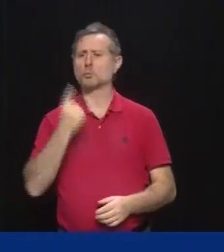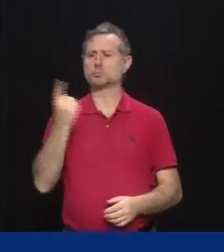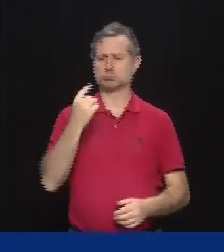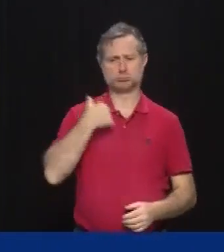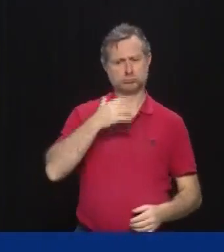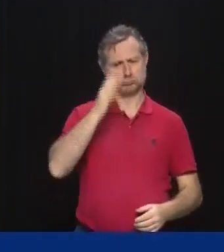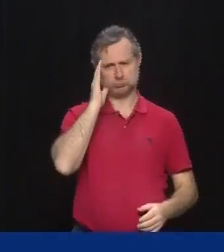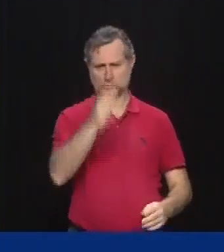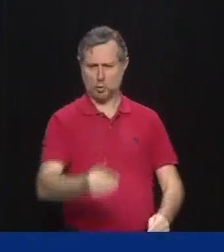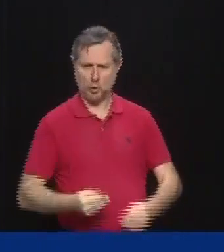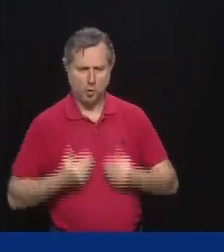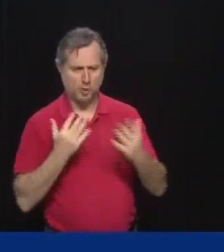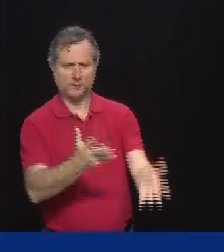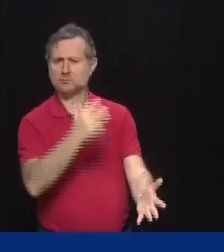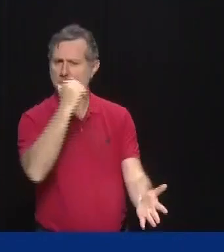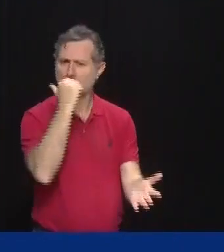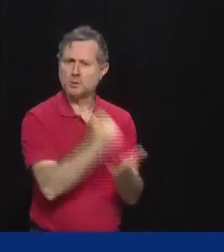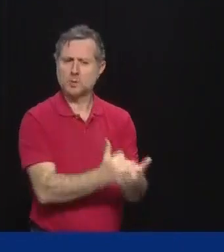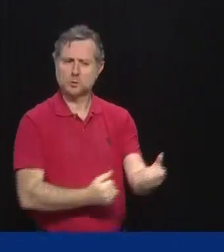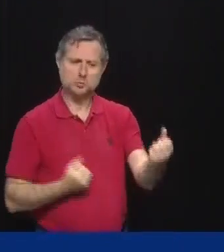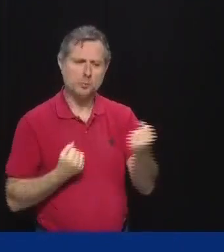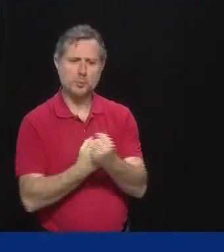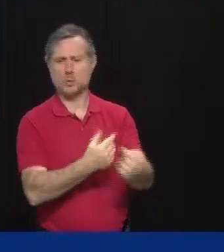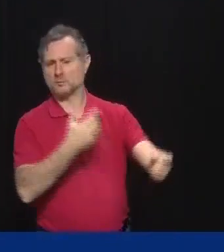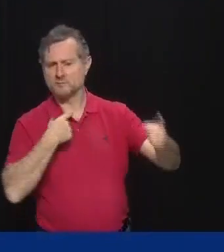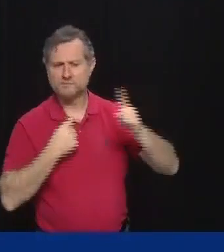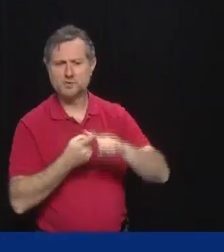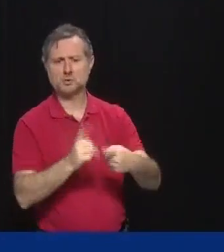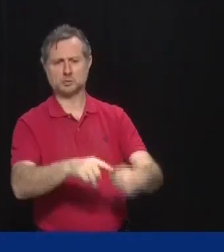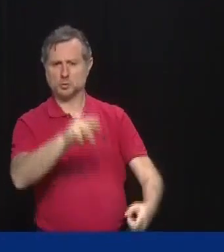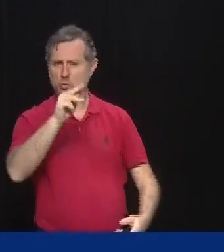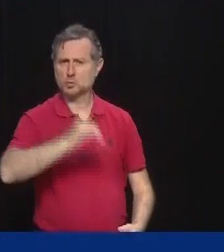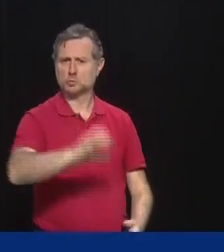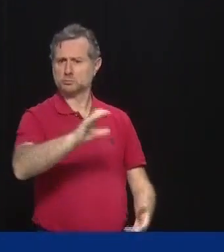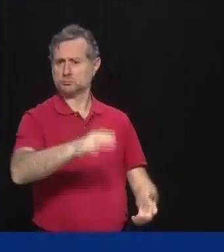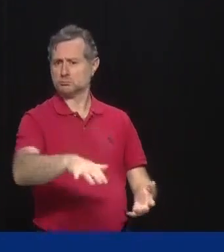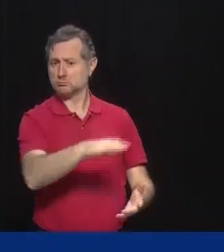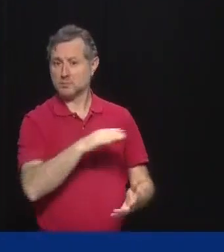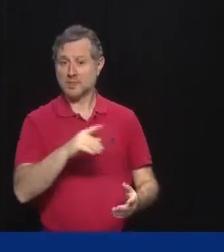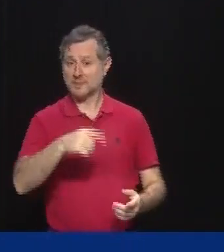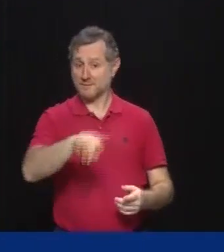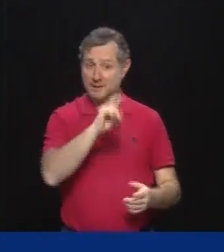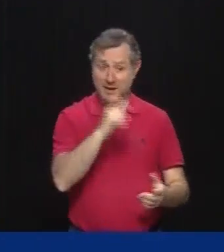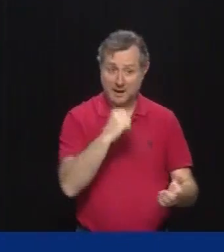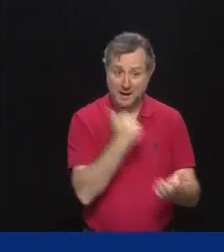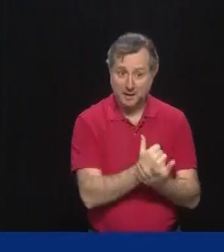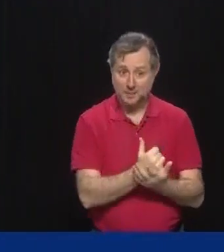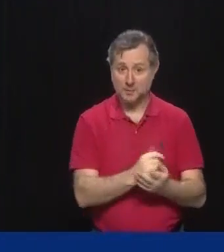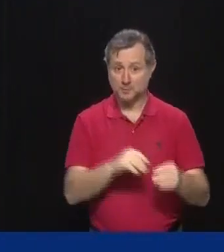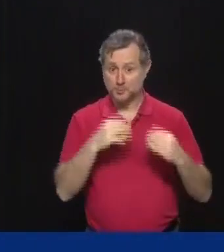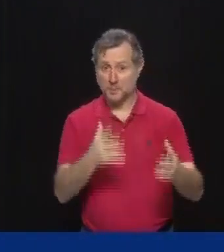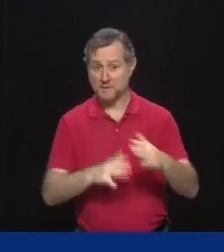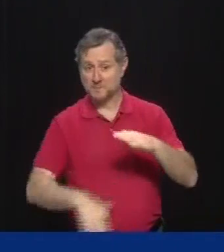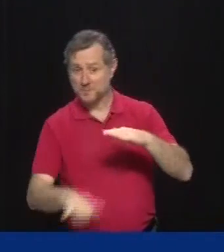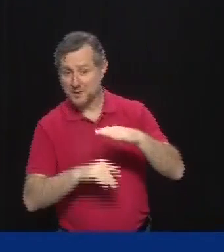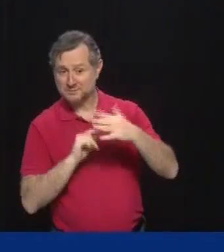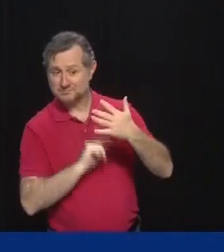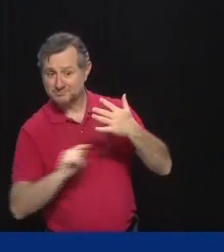STATE TO HELP OUT? IN FRIENDSHIP AND SUPPORT TO THE CITY OF NEW YORK.